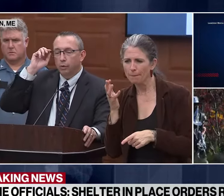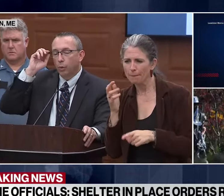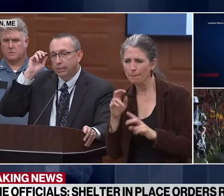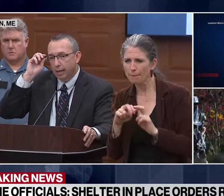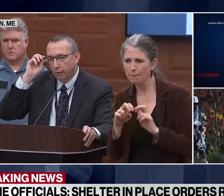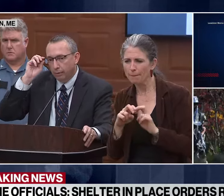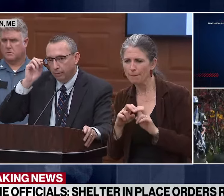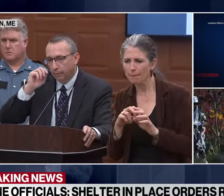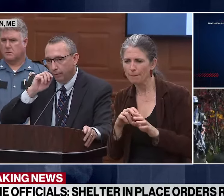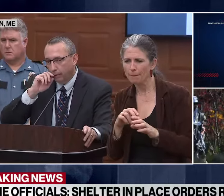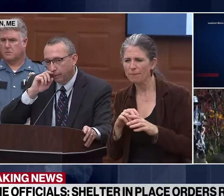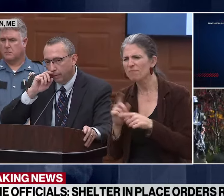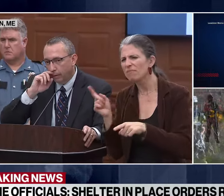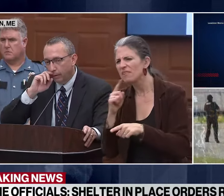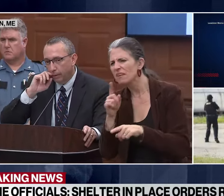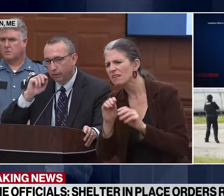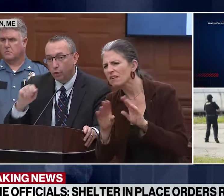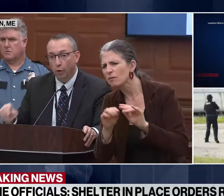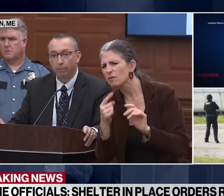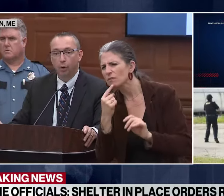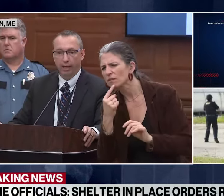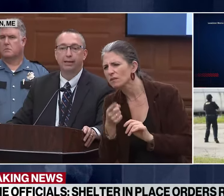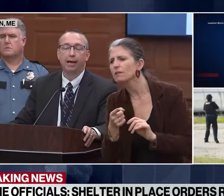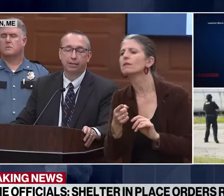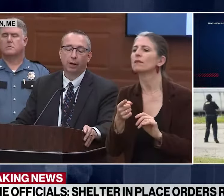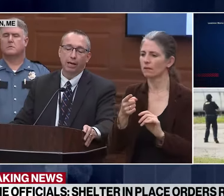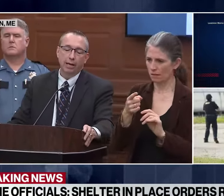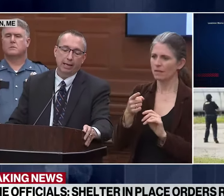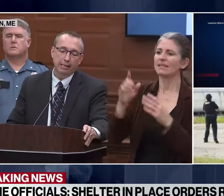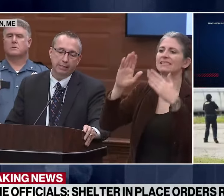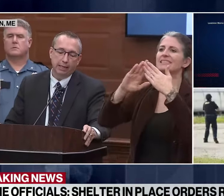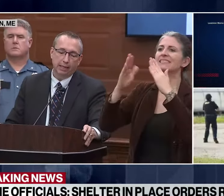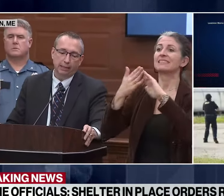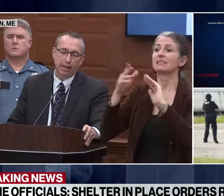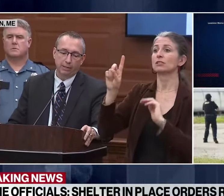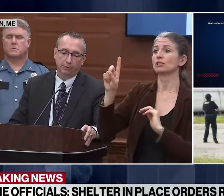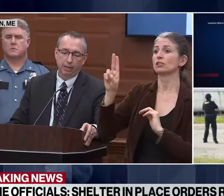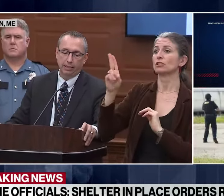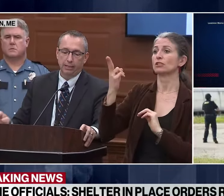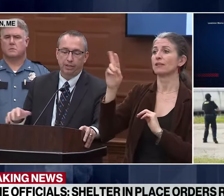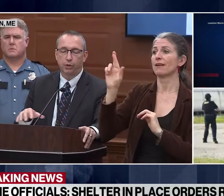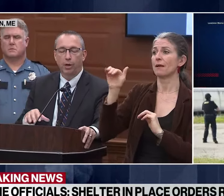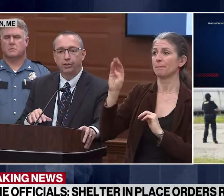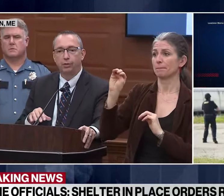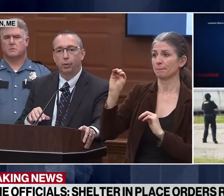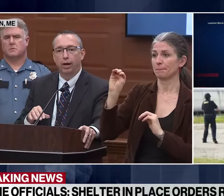THE MOST EXPENSIVE LOCAL PROPERTY IN IN WHAT TOWN?